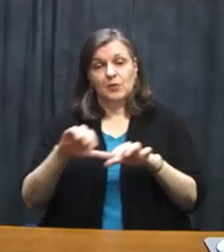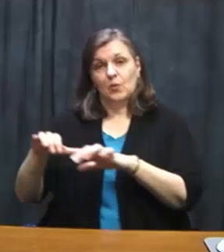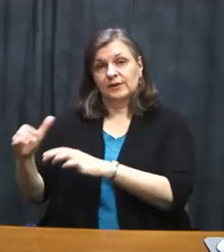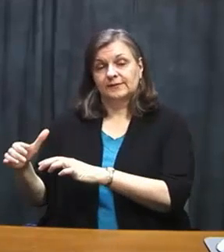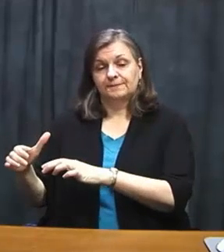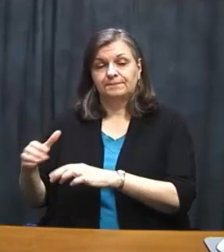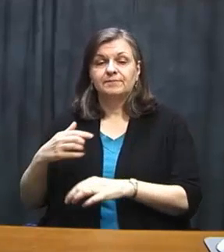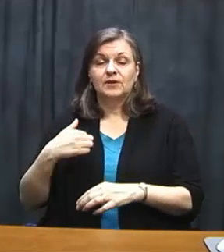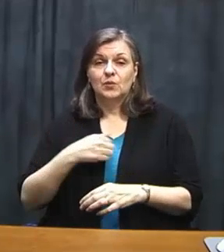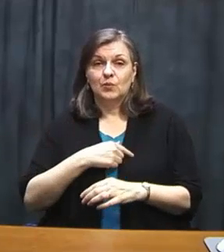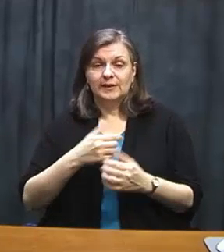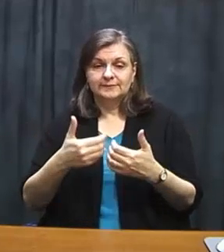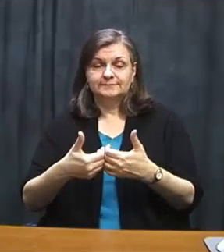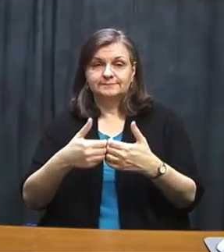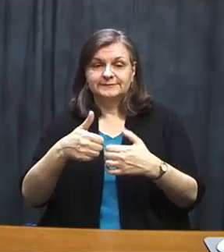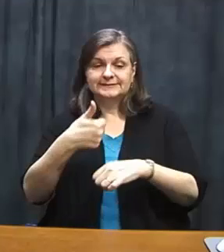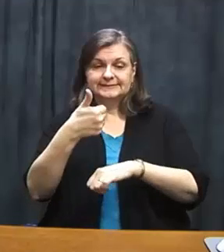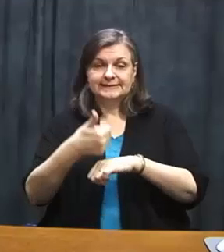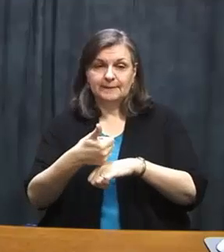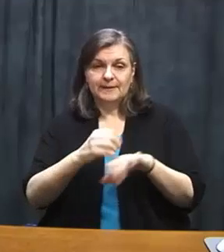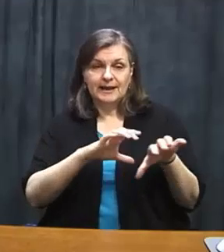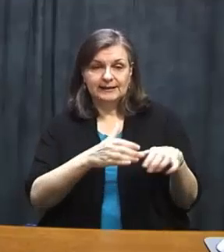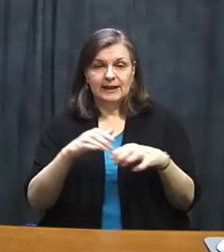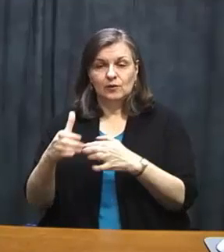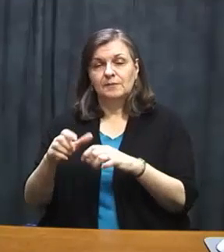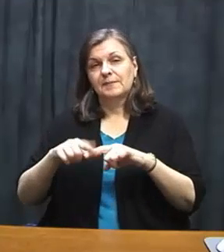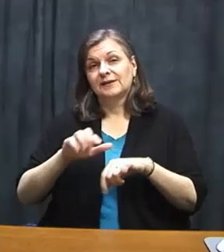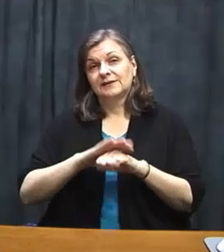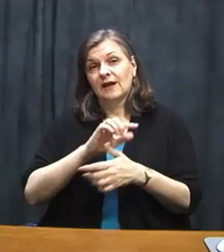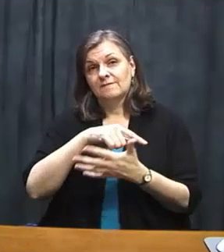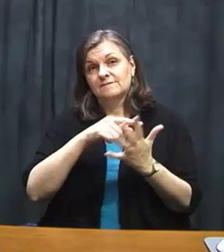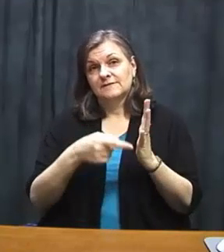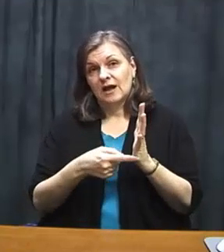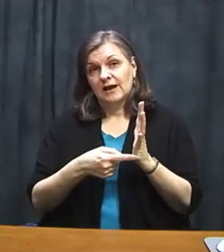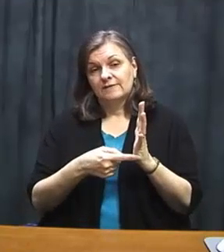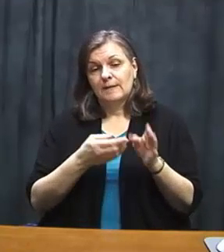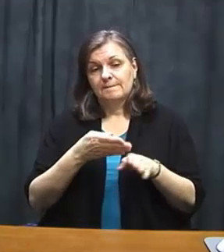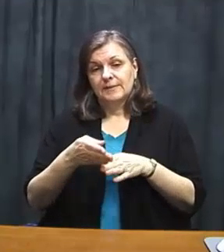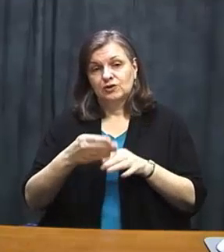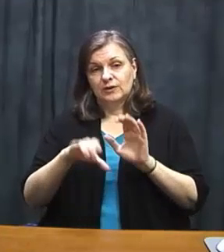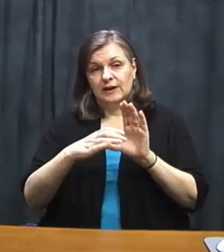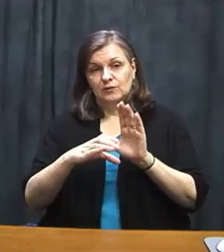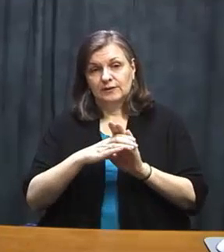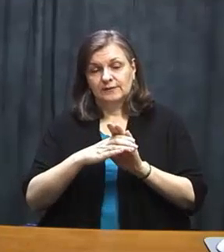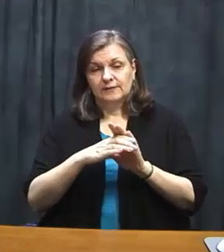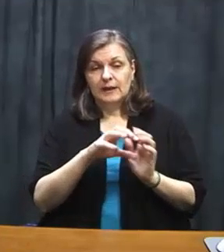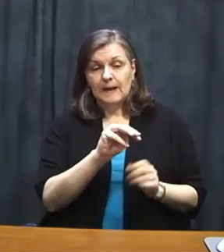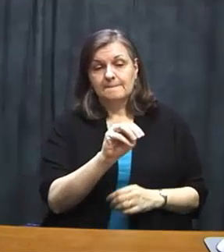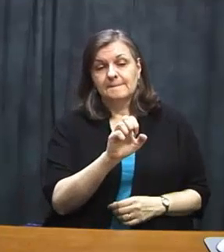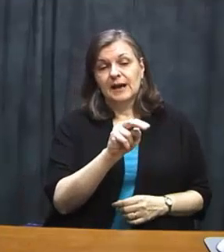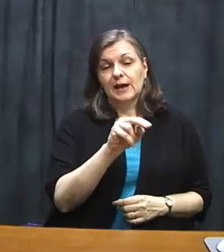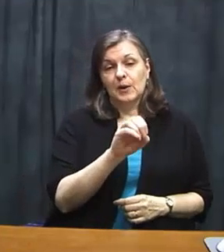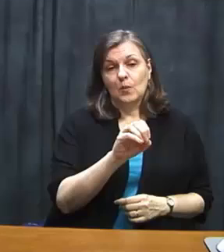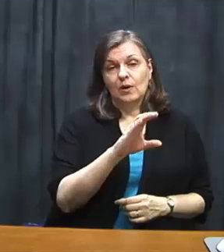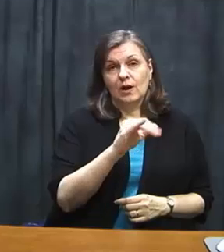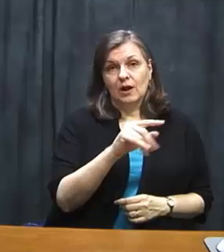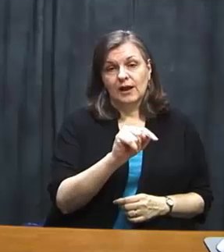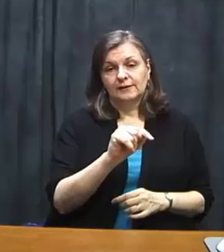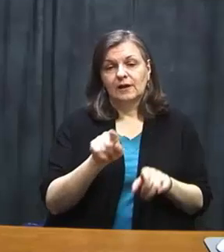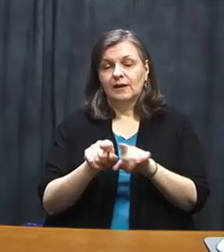we categorize them based on five major characteristics monocot and eudicot